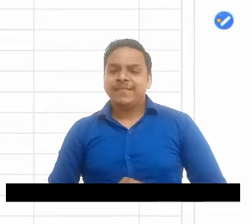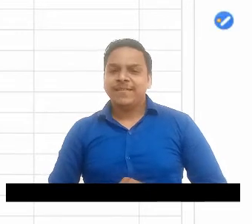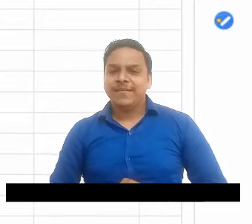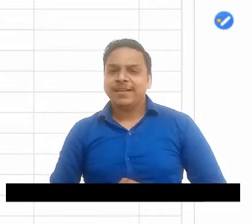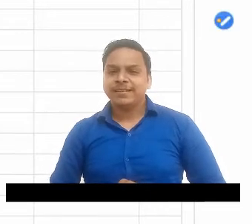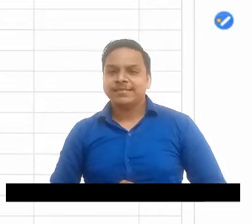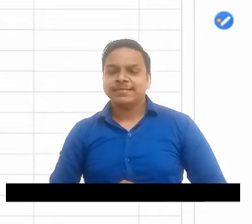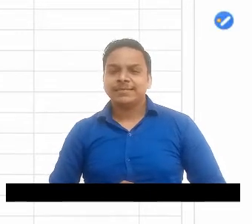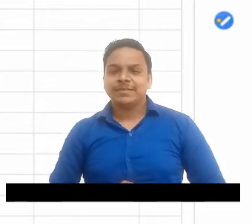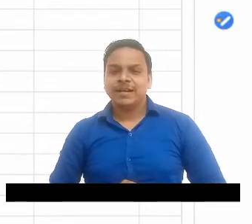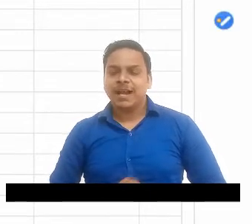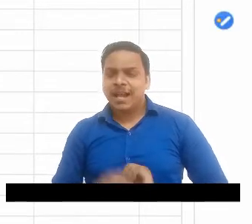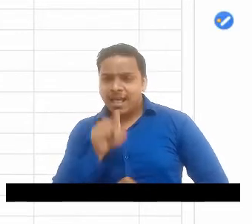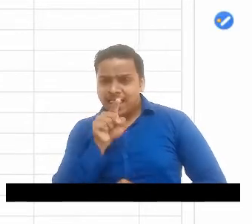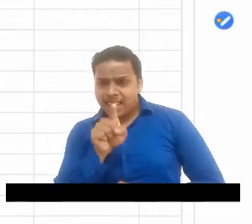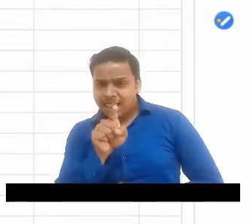this is the Google sheet.